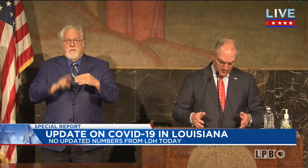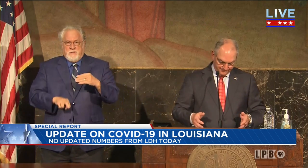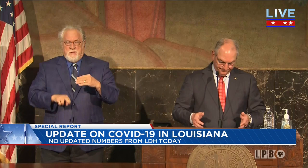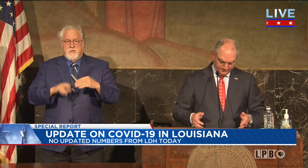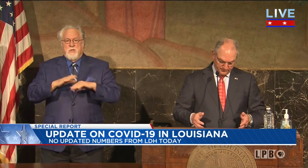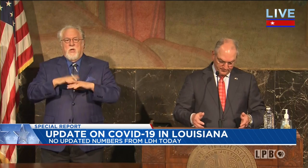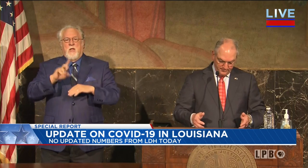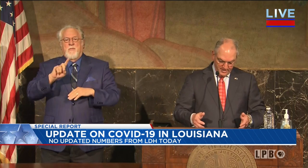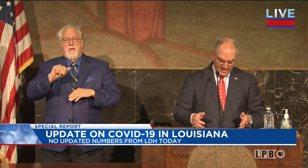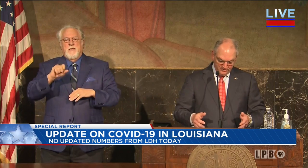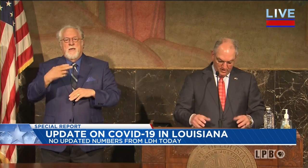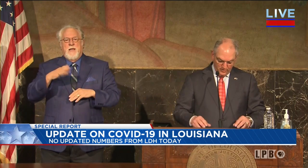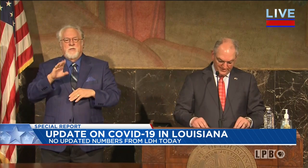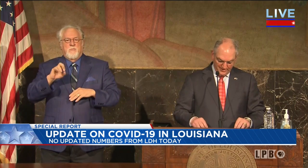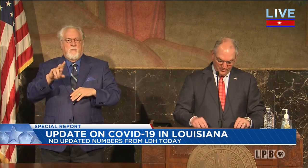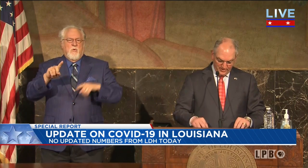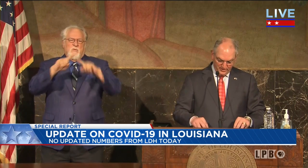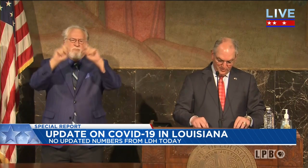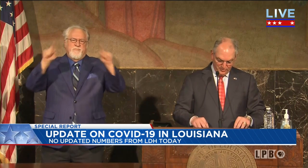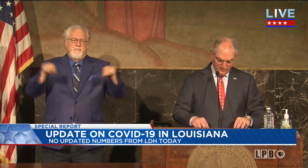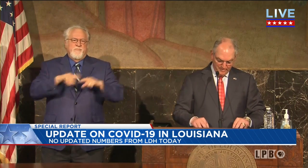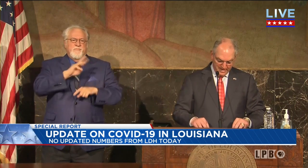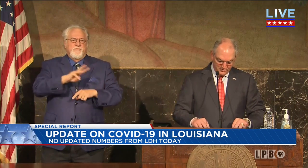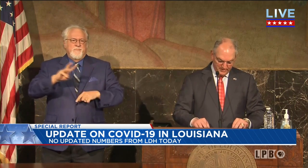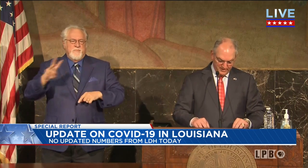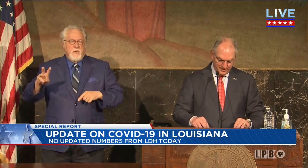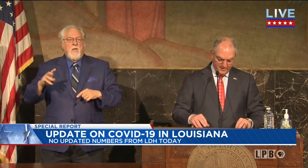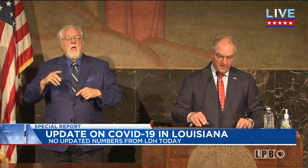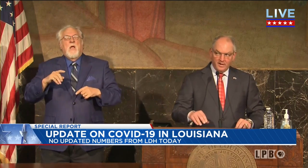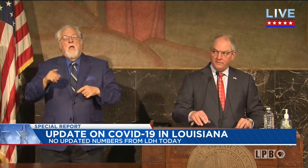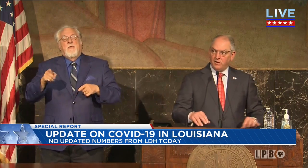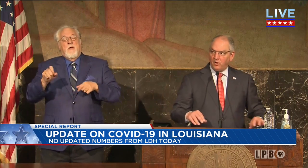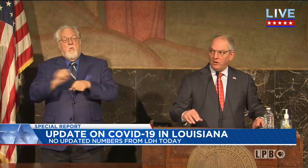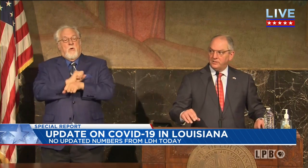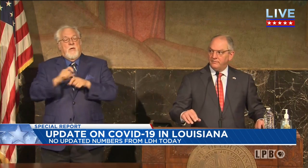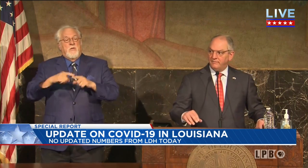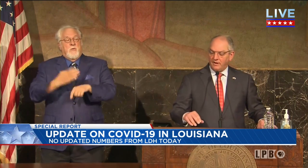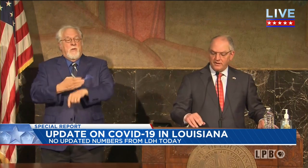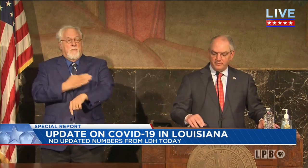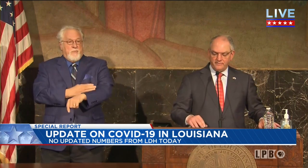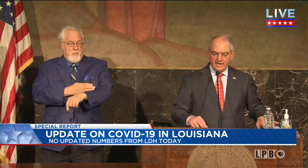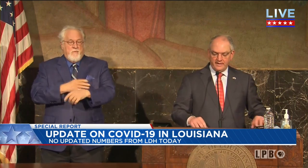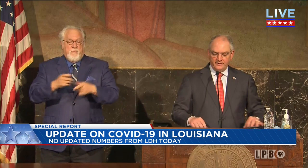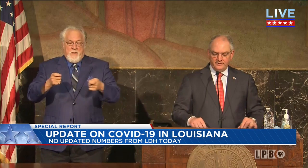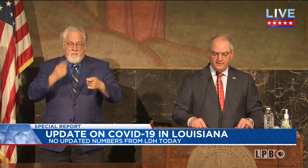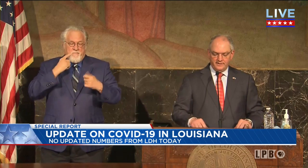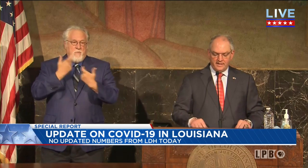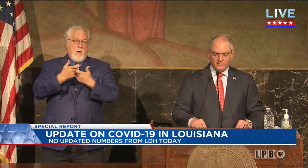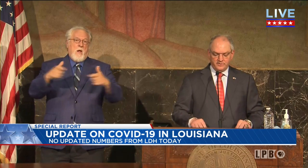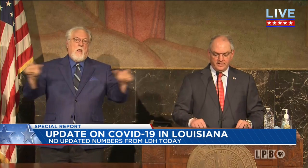DUPLICATIVE AND NONLOUISIANA RESIDENTS WHO'S TESTS WERE DONE IN LOUISIANA AND INCLUDED IN THE DASH BOARD SO WE GET THE RIGHT